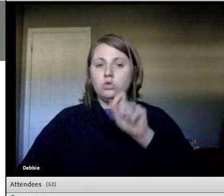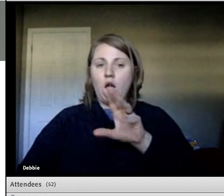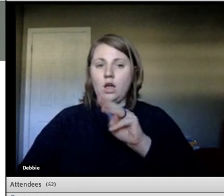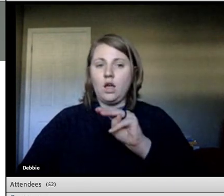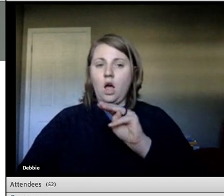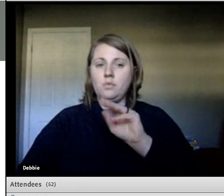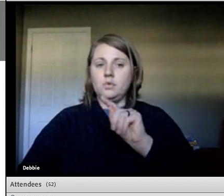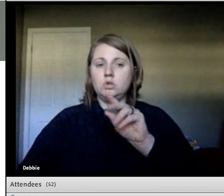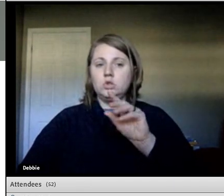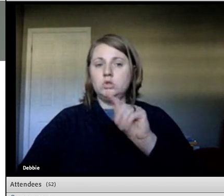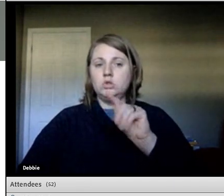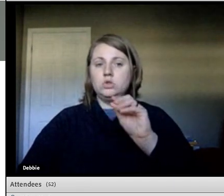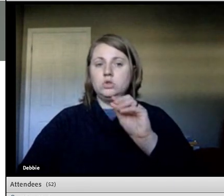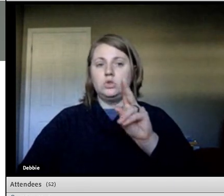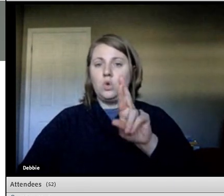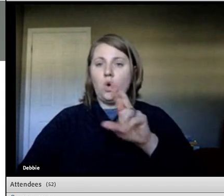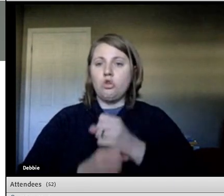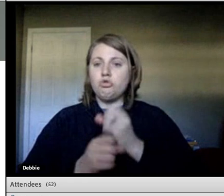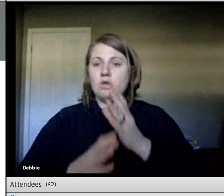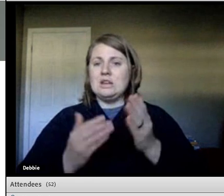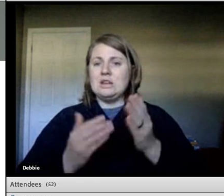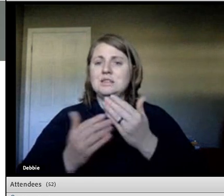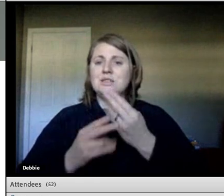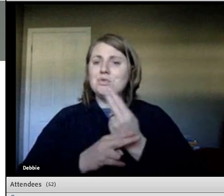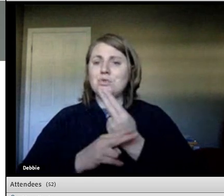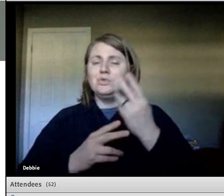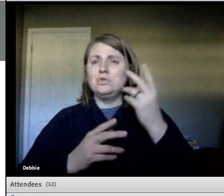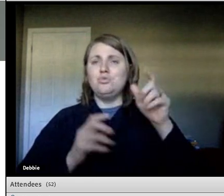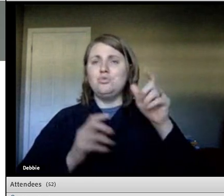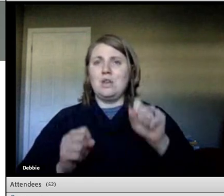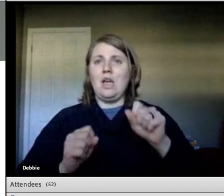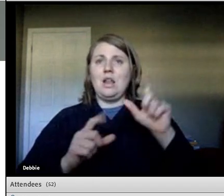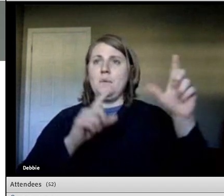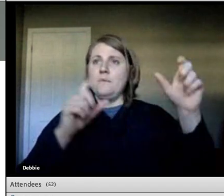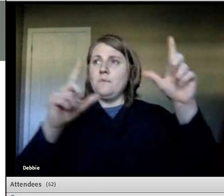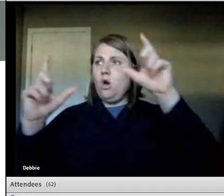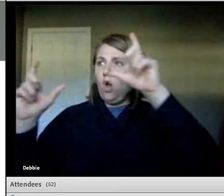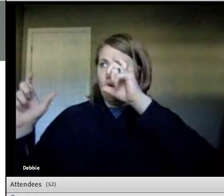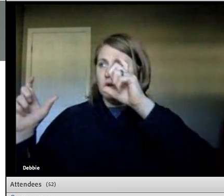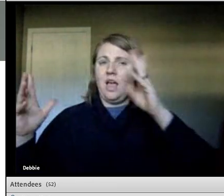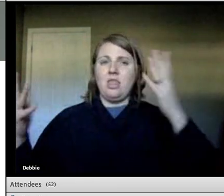You can use 360 video off your camera, lots of different things like that,